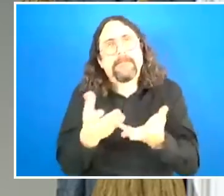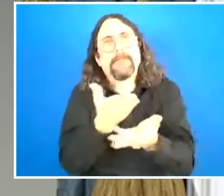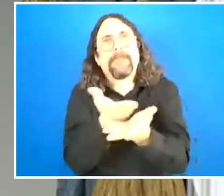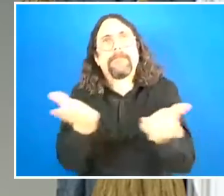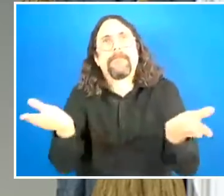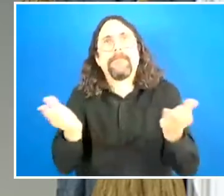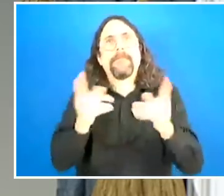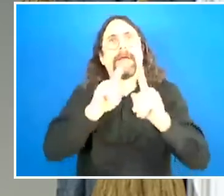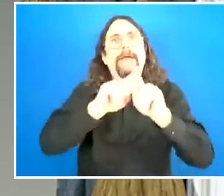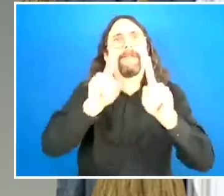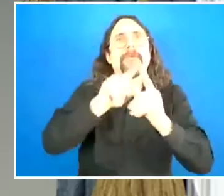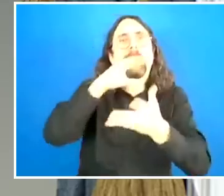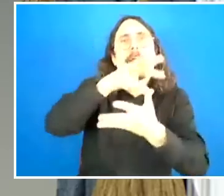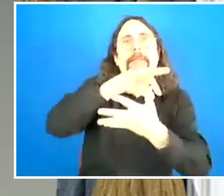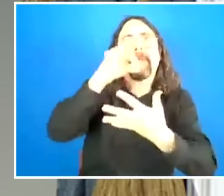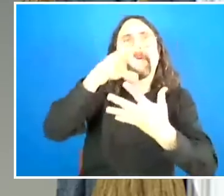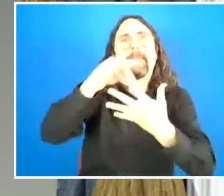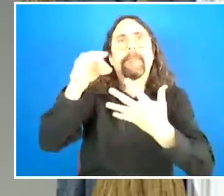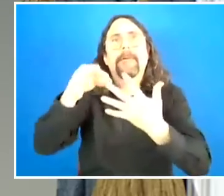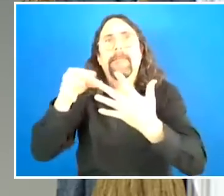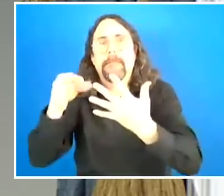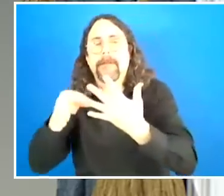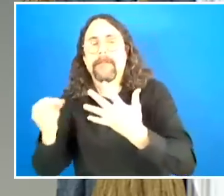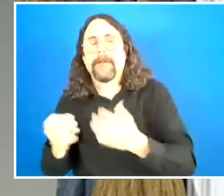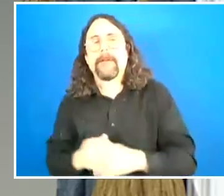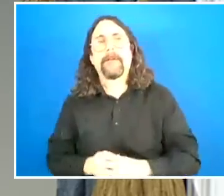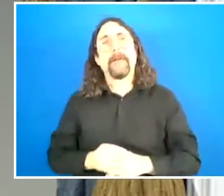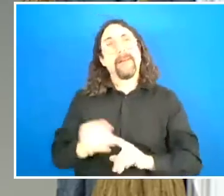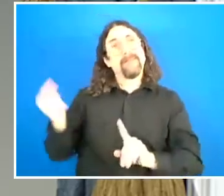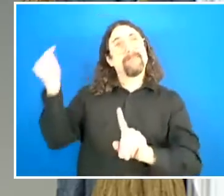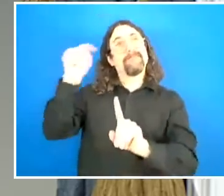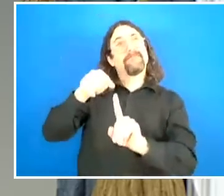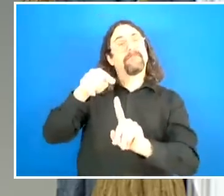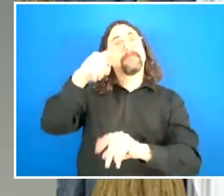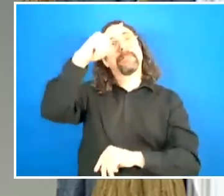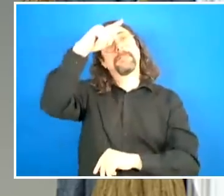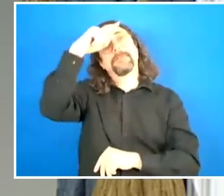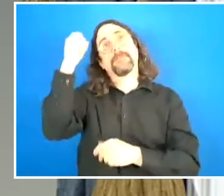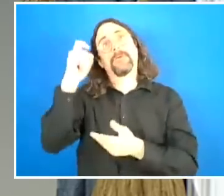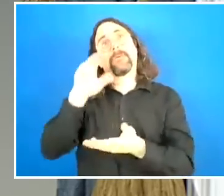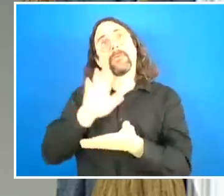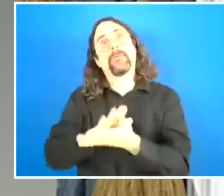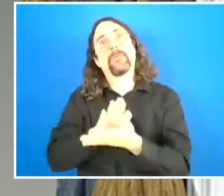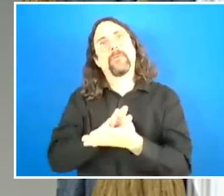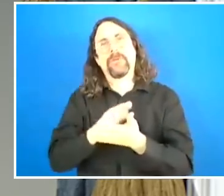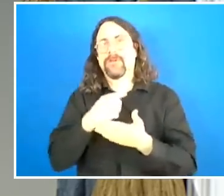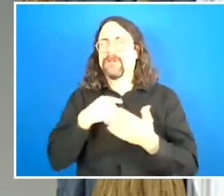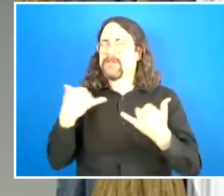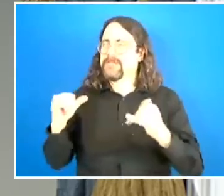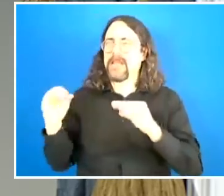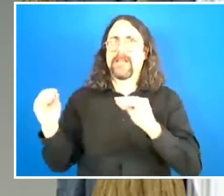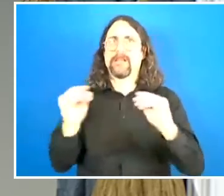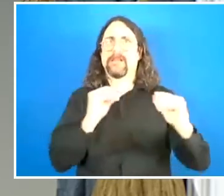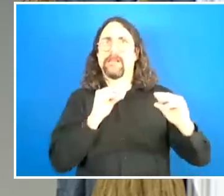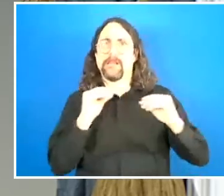ARE WORKING THROUGH ABOUT HAWT SUMMER SCHOOL WILL LOOK LIKE. OBVIOUSLY THE MEDICAL ADVICE AND WHAT IT LOOKS